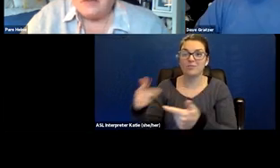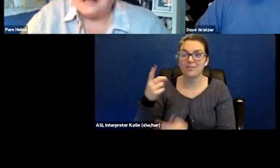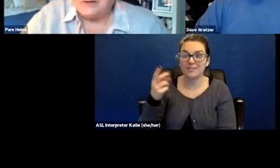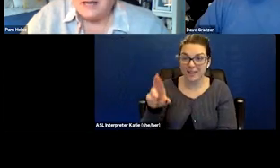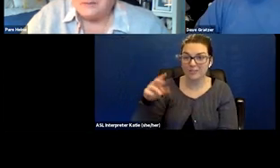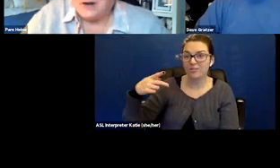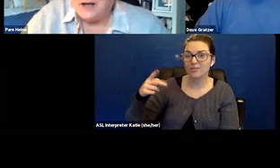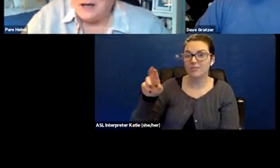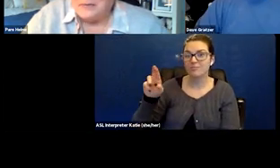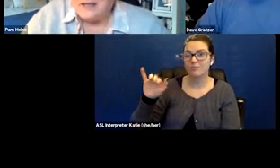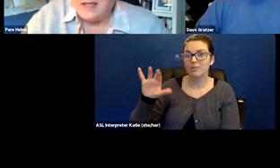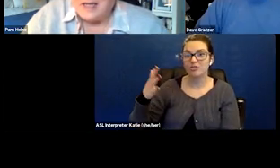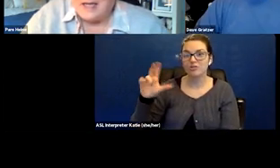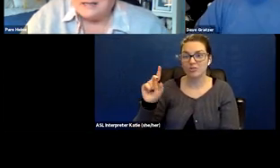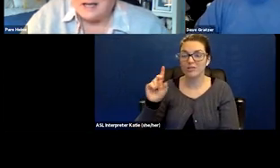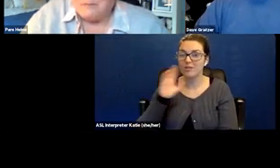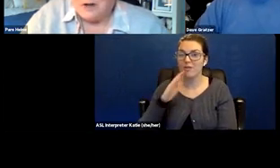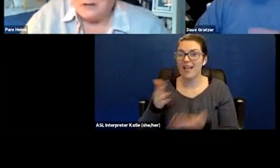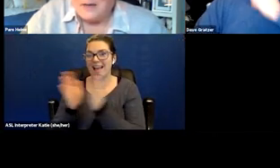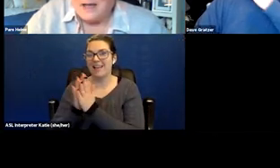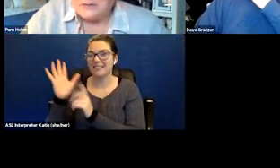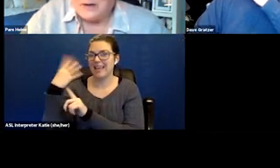we'll ask you to camera up and I brought you back